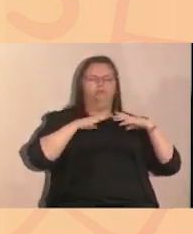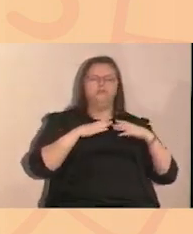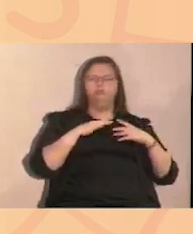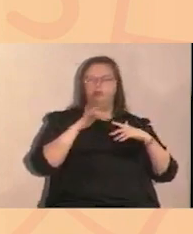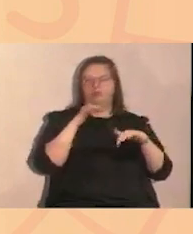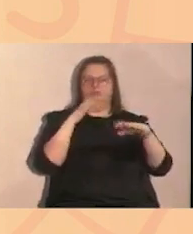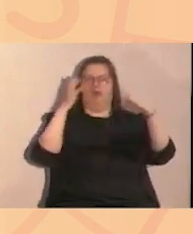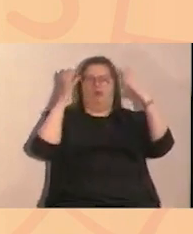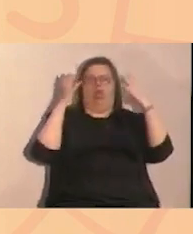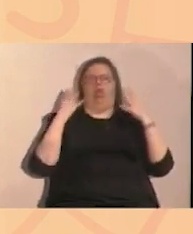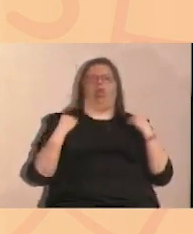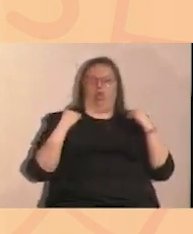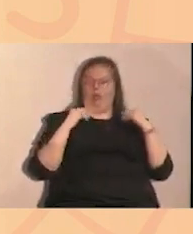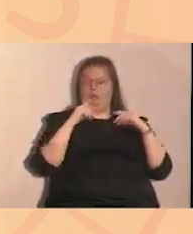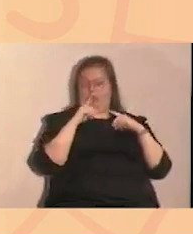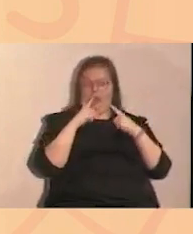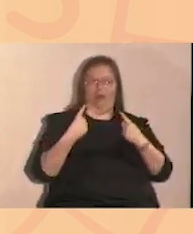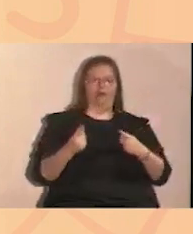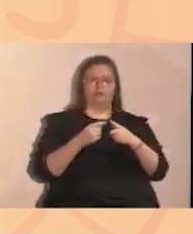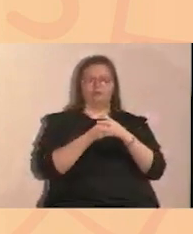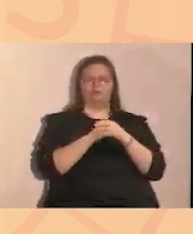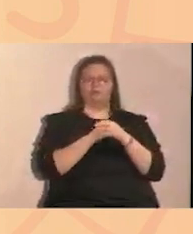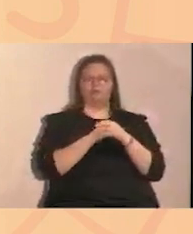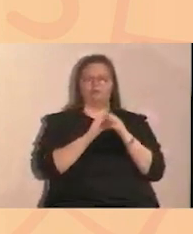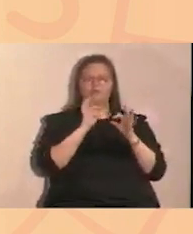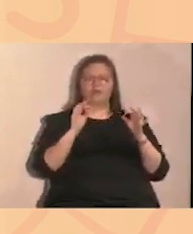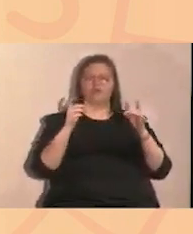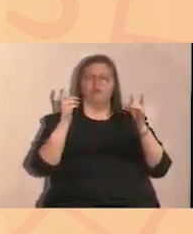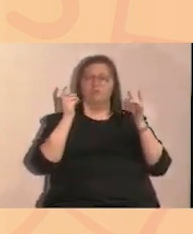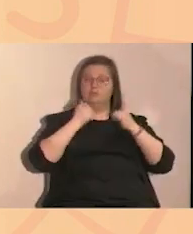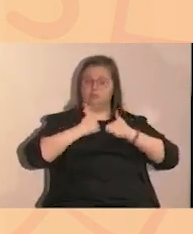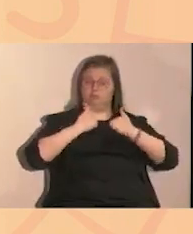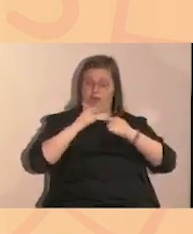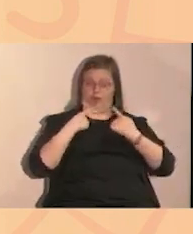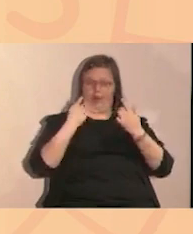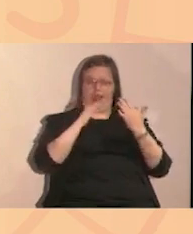under our own weight and our own worry. And it's no surprise that our communities have the highest incarceration